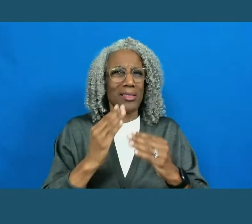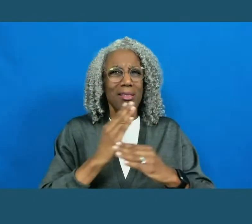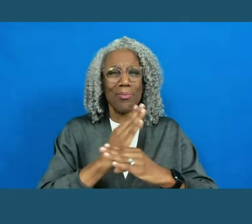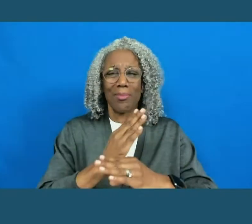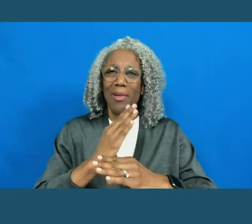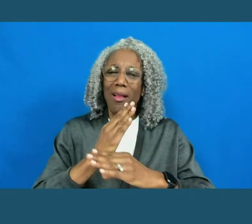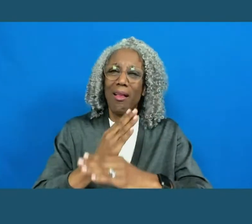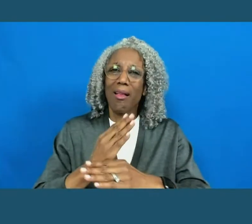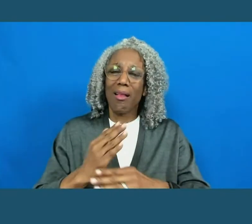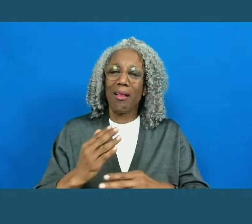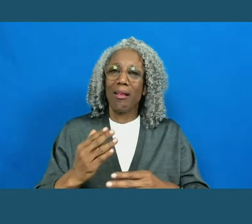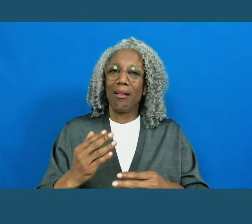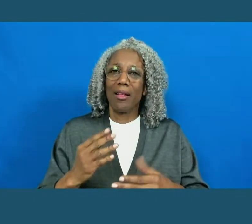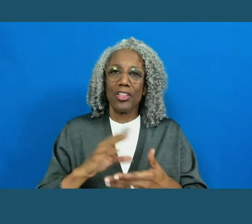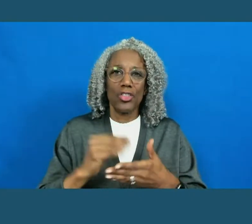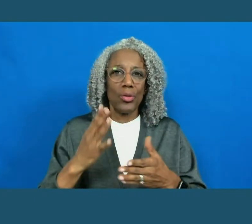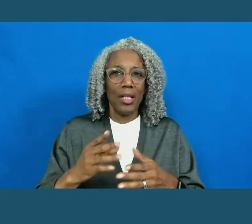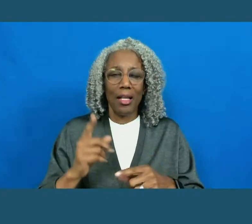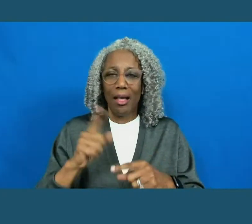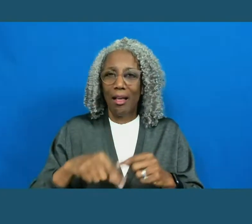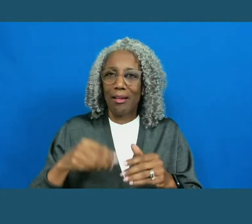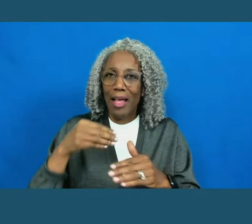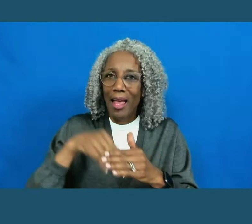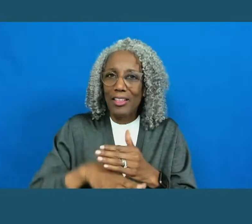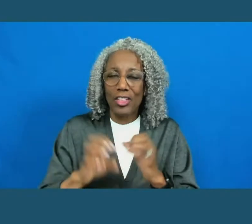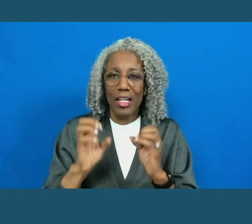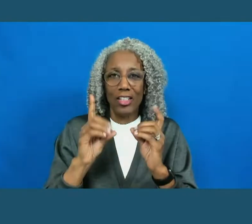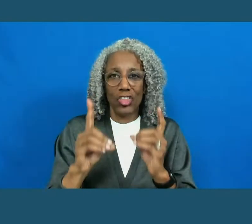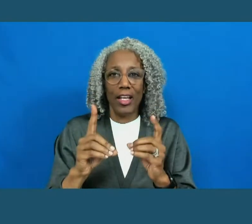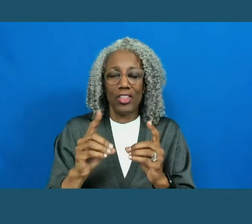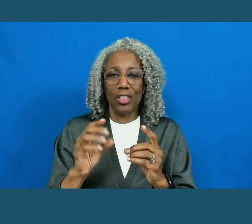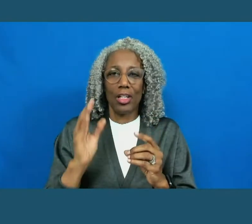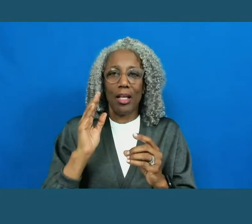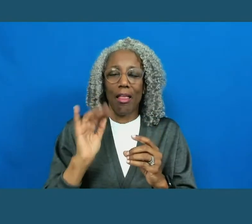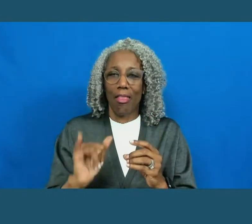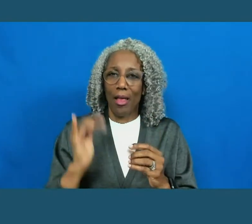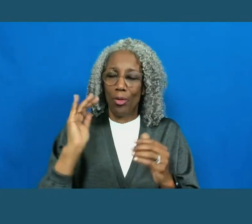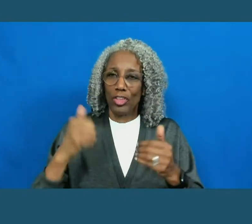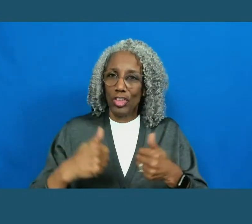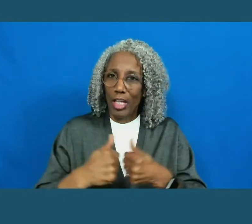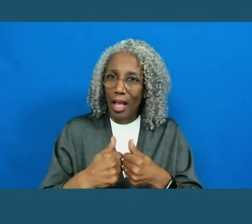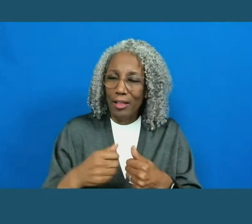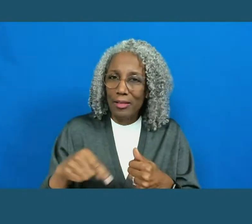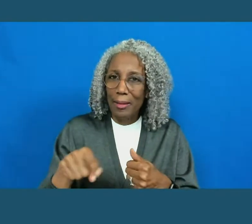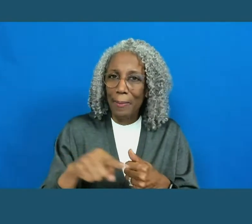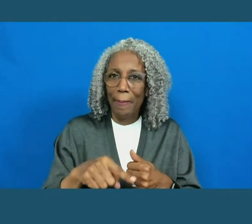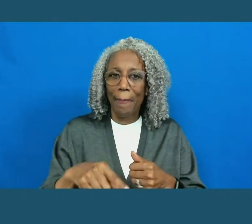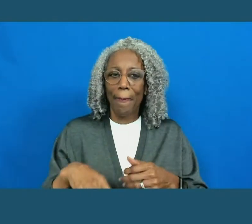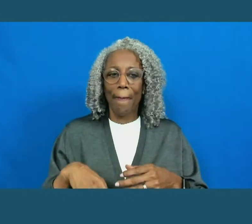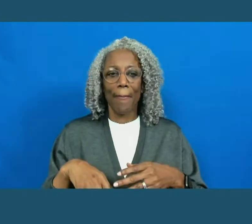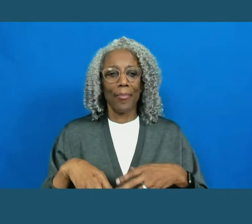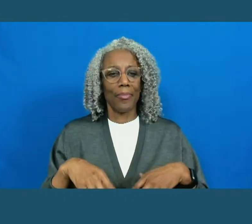prepared to be challenged. The process got in the way of that happening to the student could